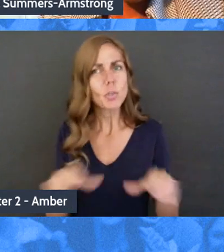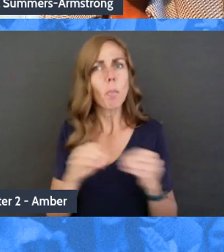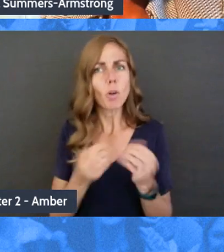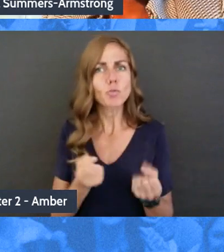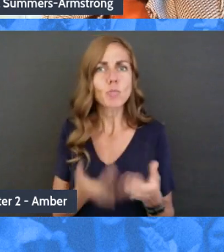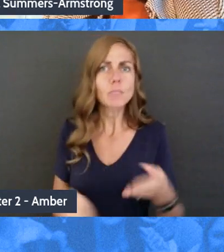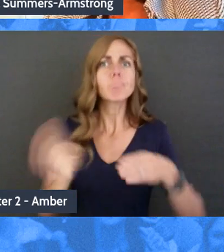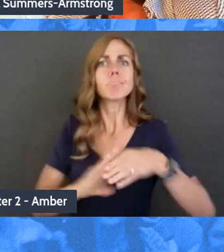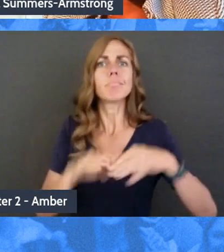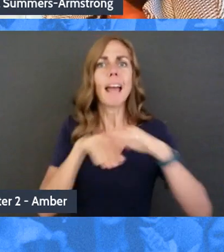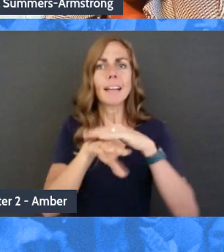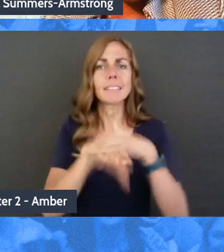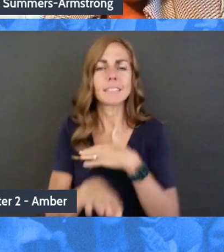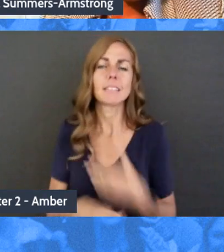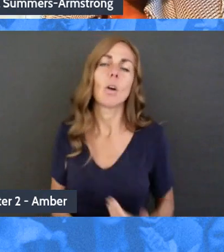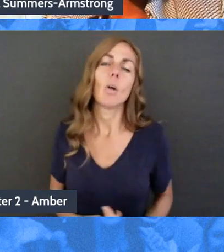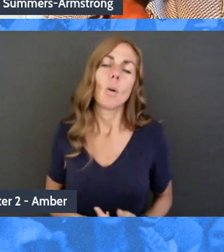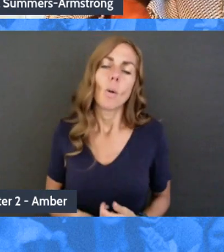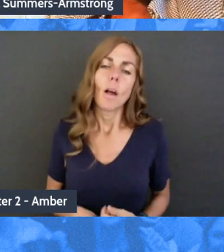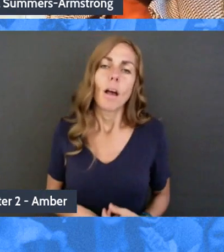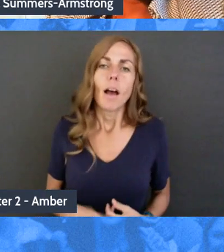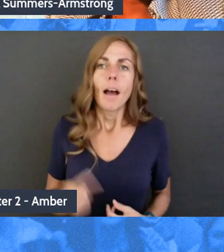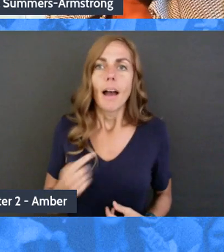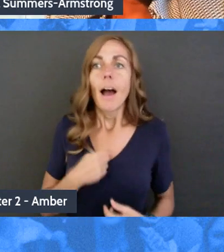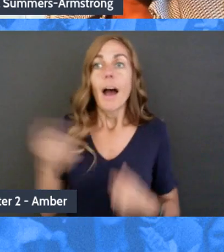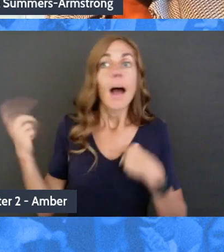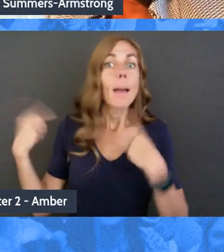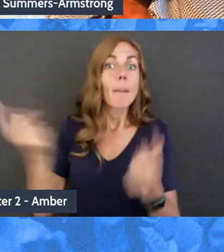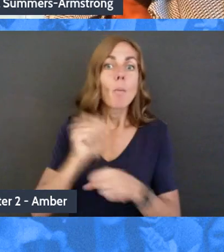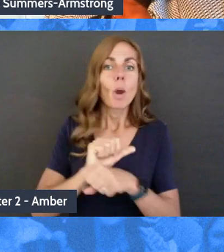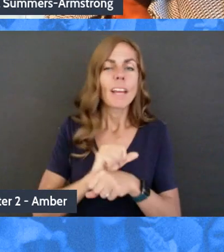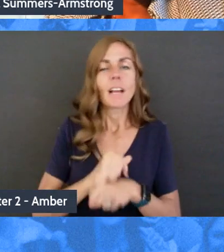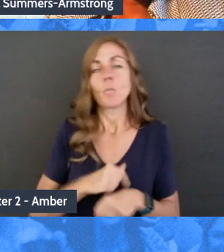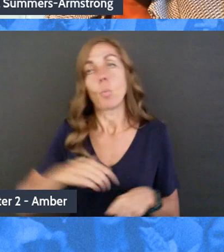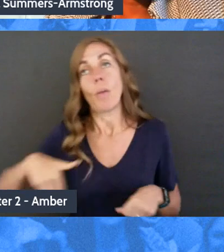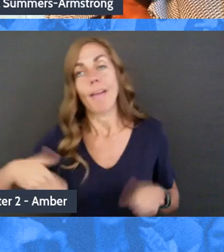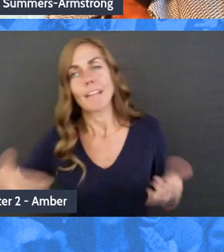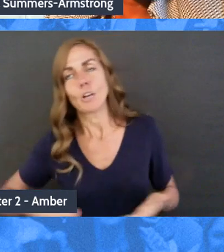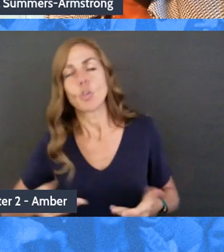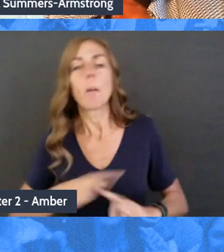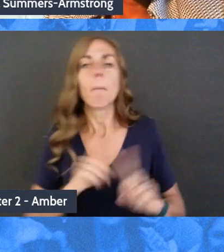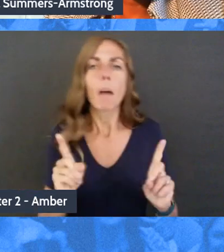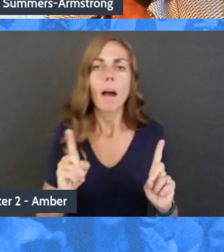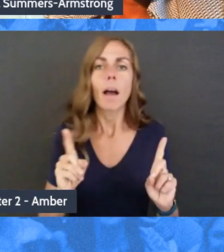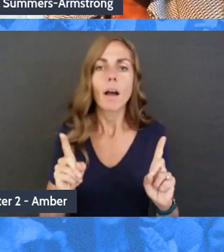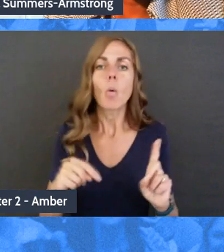So I've actually been working on and we haven't introduced it yet, but I've been working on a bill related